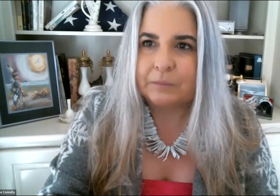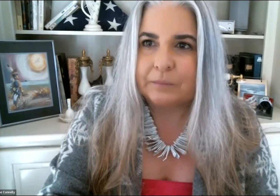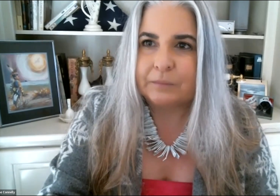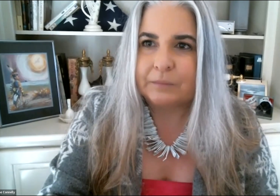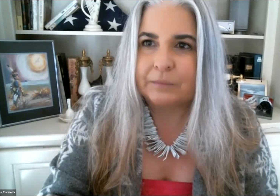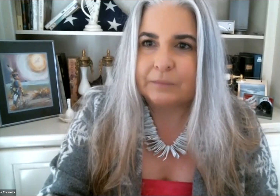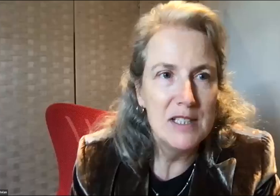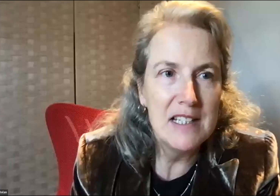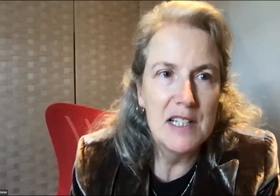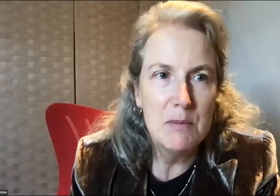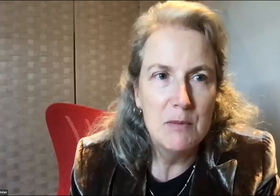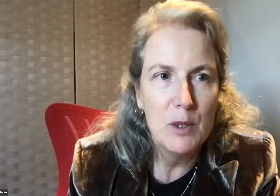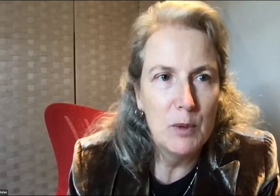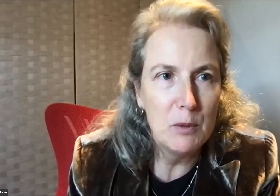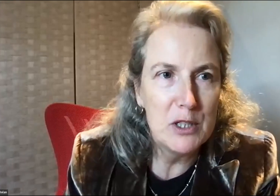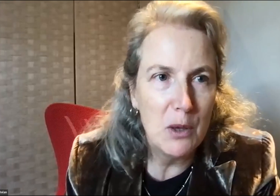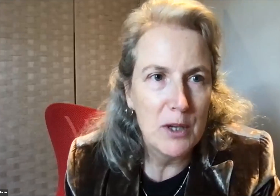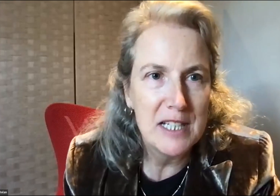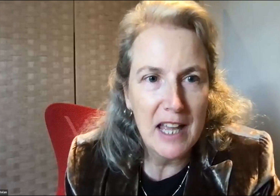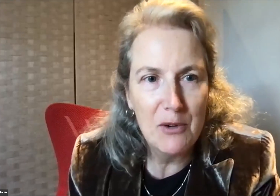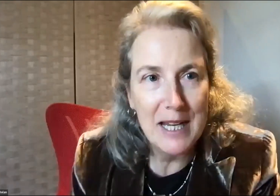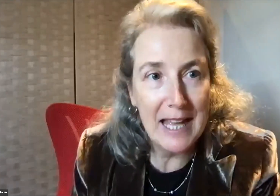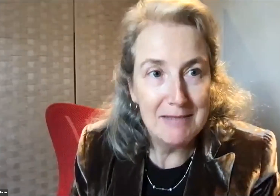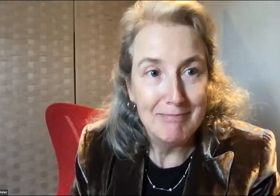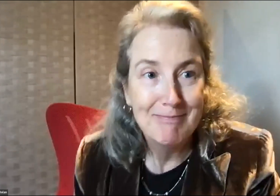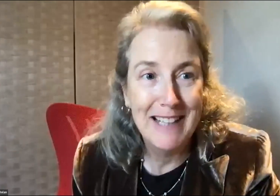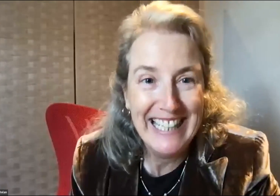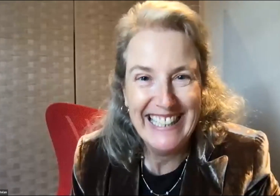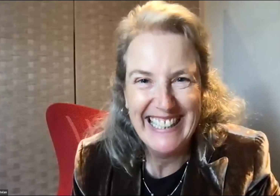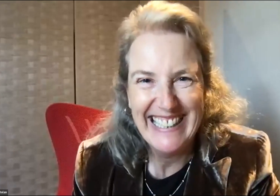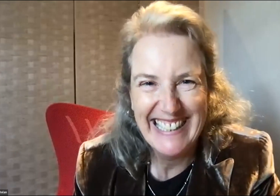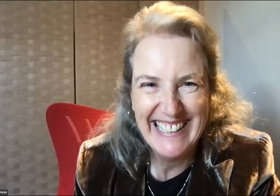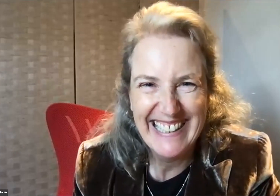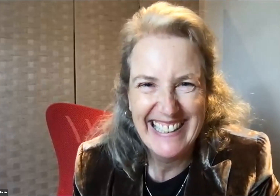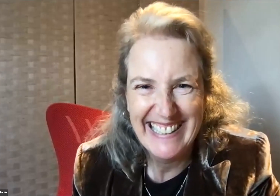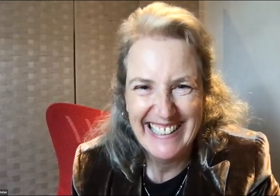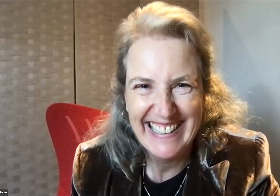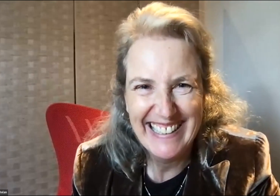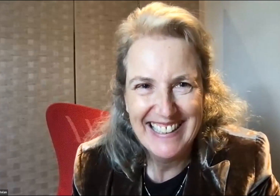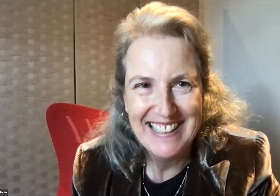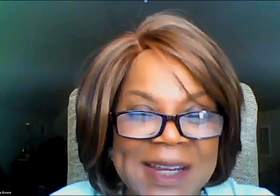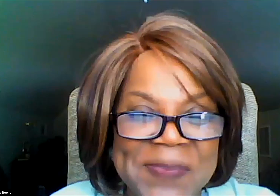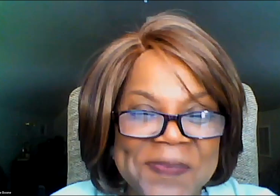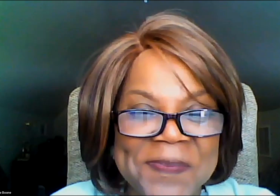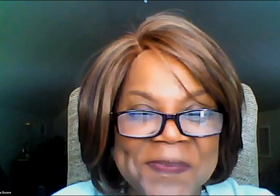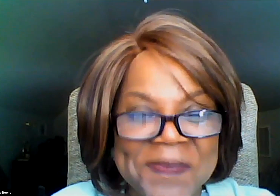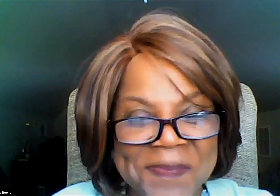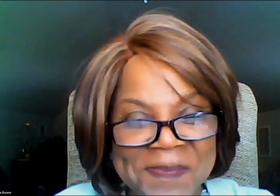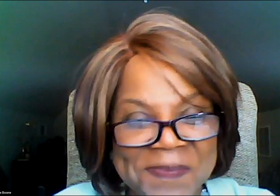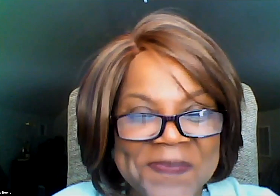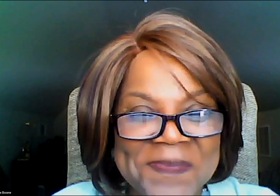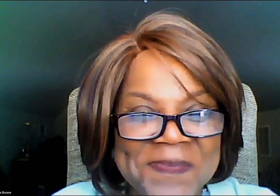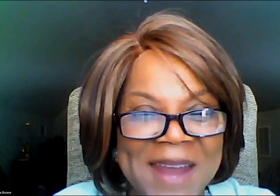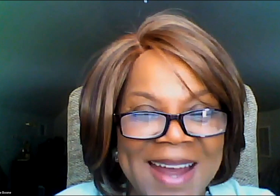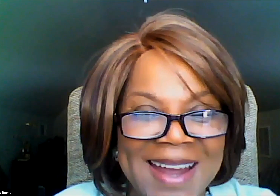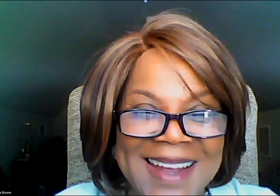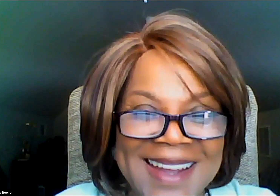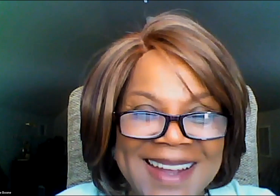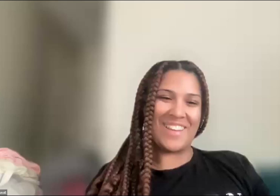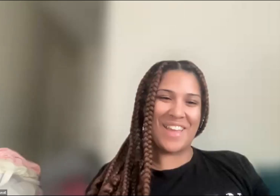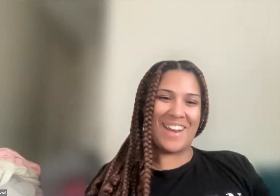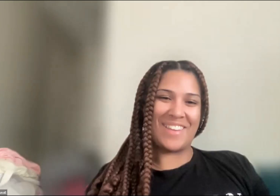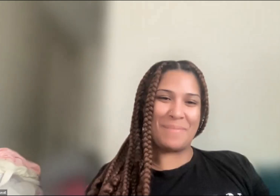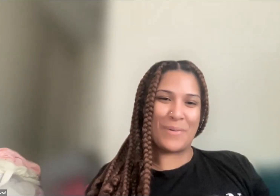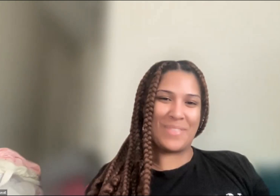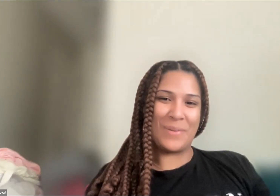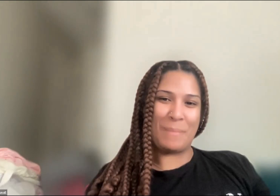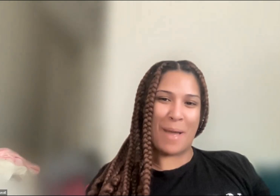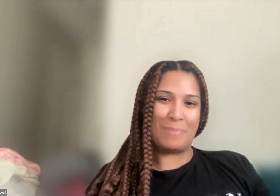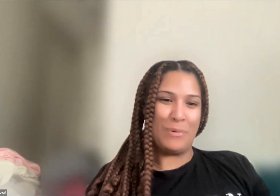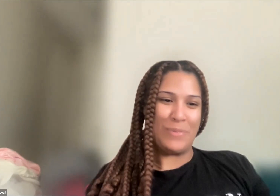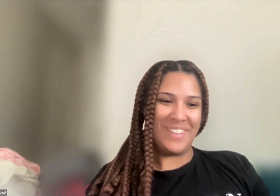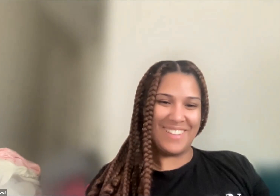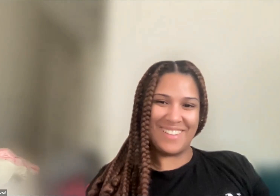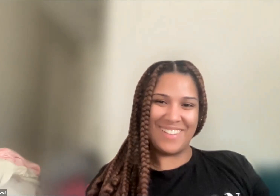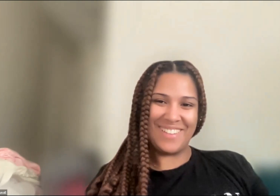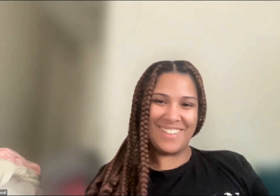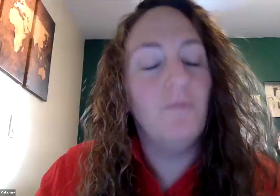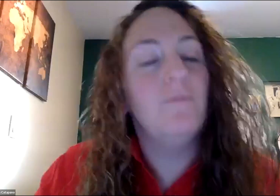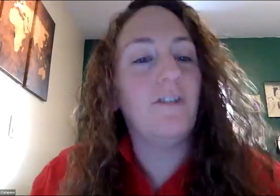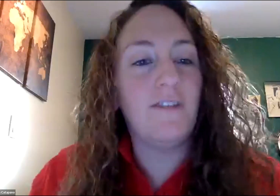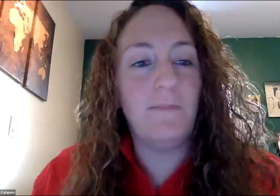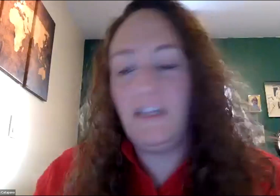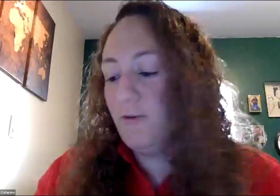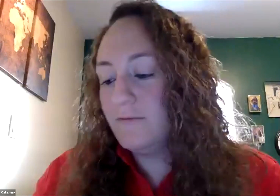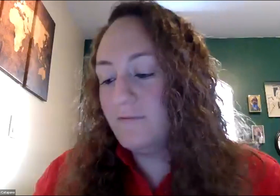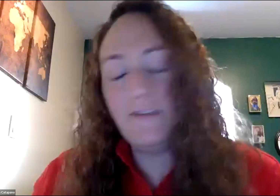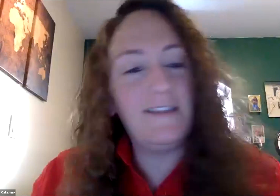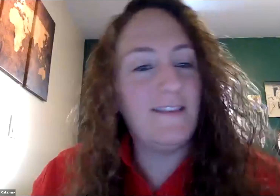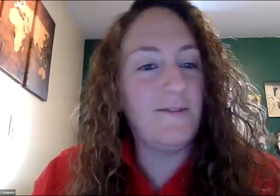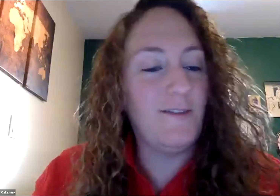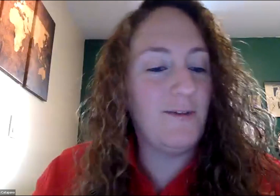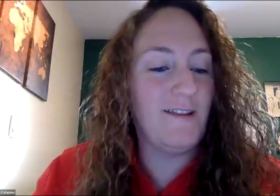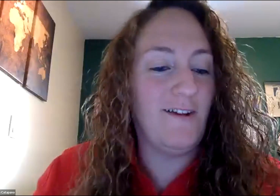Well, what do you say, Team? we we would you all work together again, definitely, definitely, , time. I meet with you guys, and I don't learn something new.